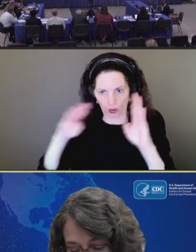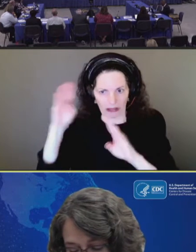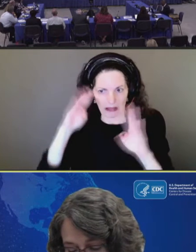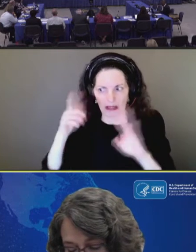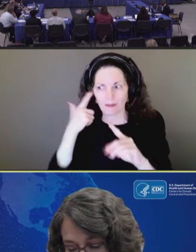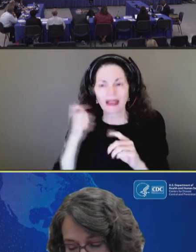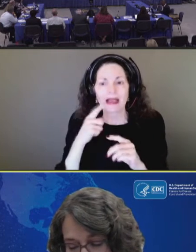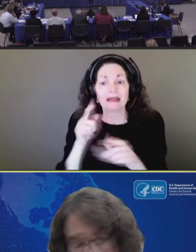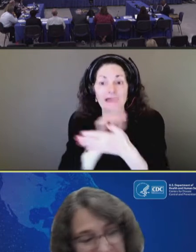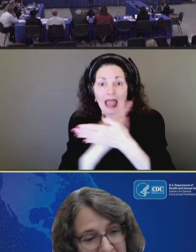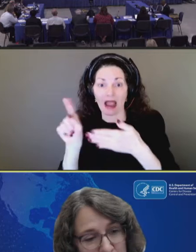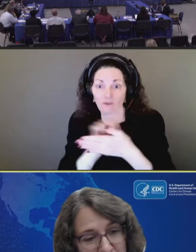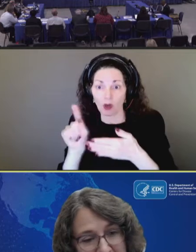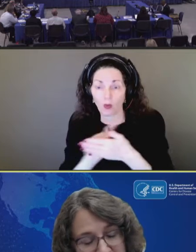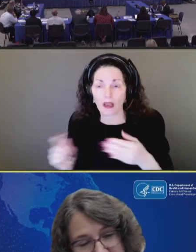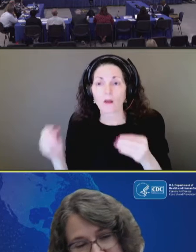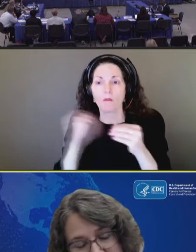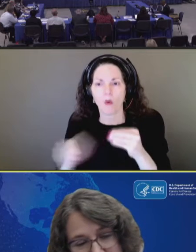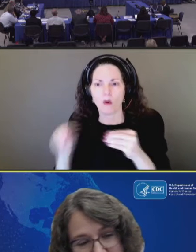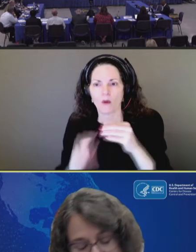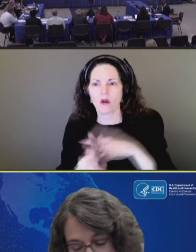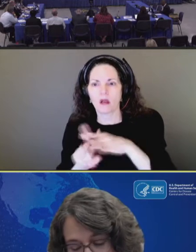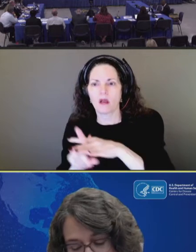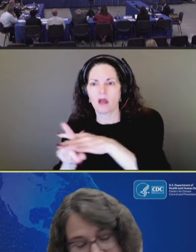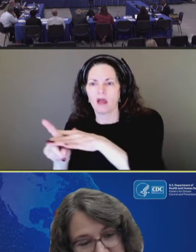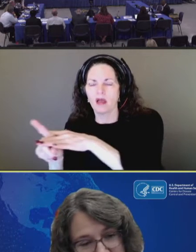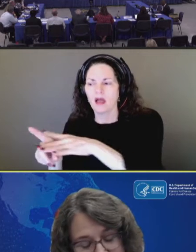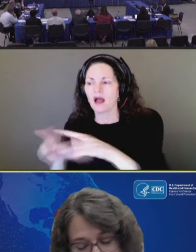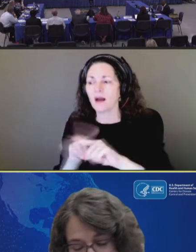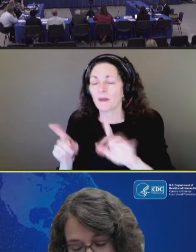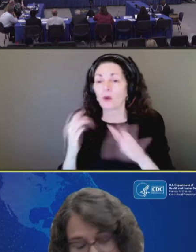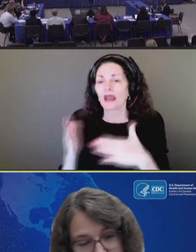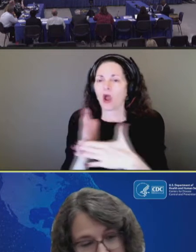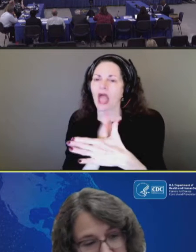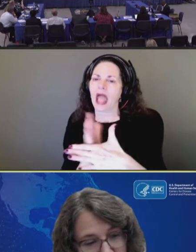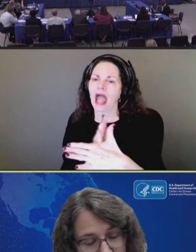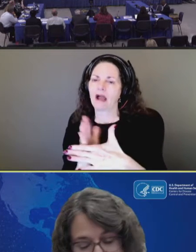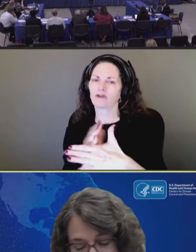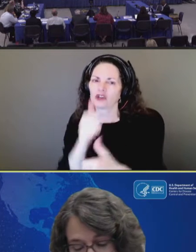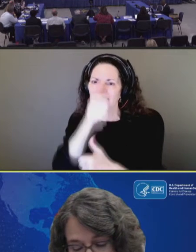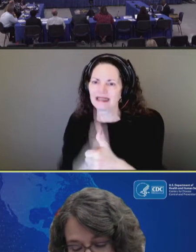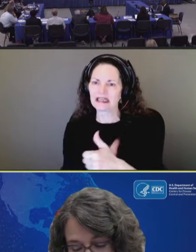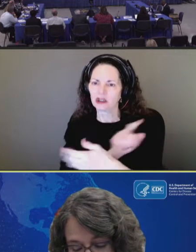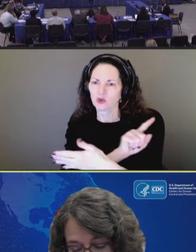every week. Right now, we're averaging about 59 cases per week across the United States that